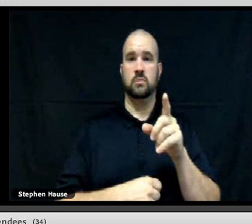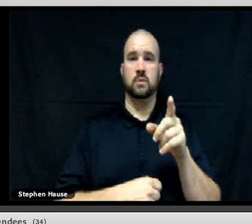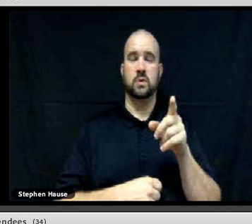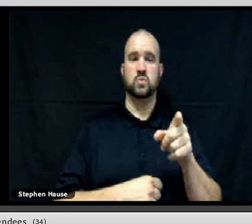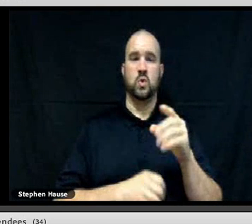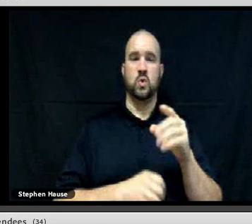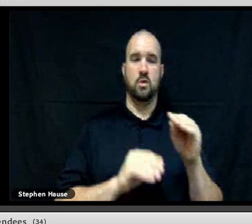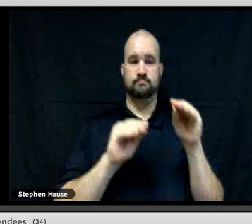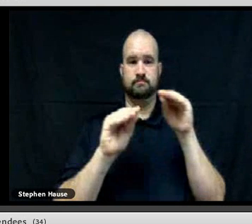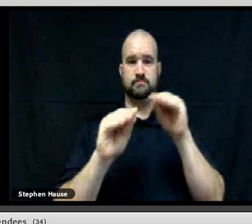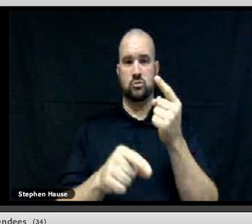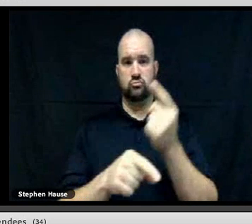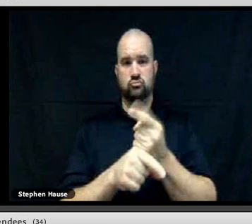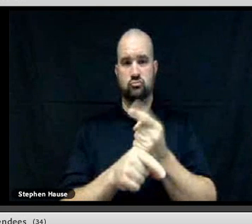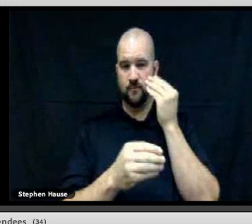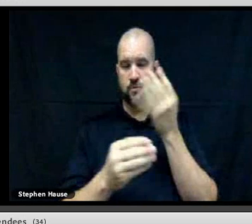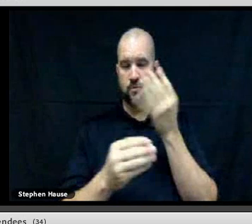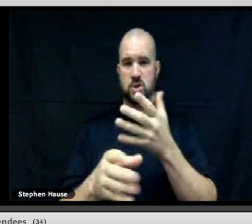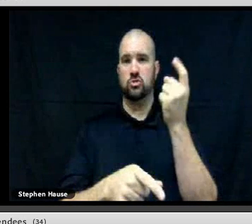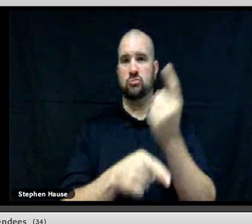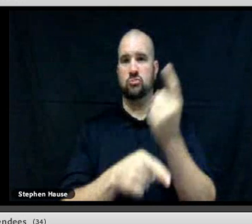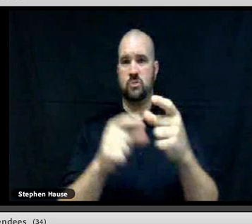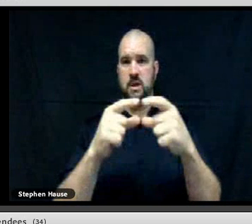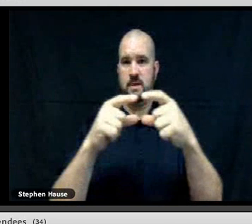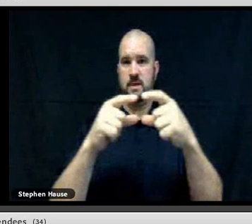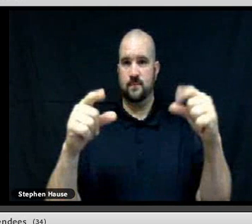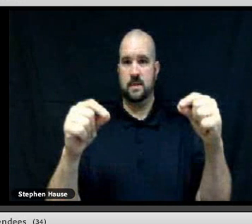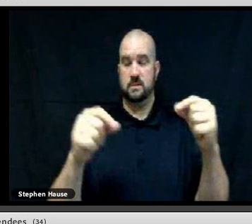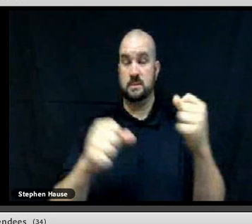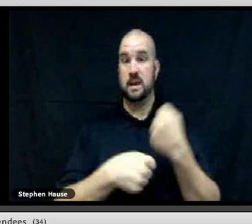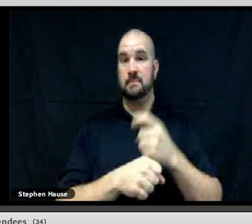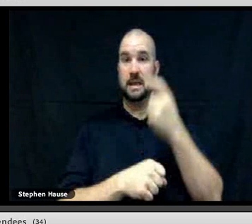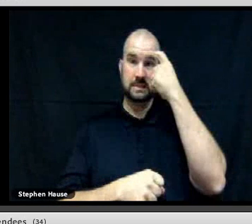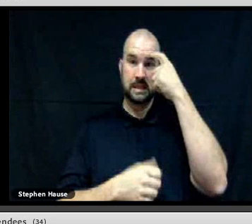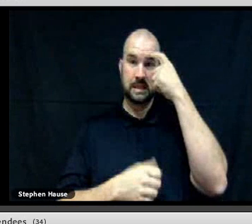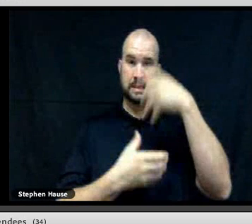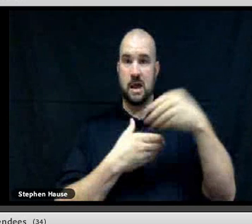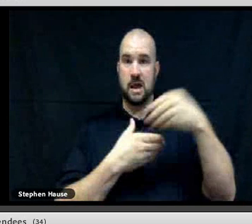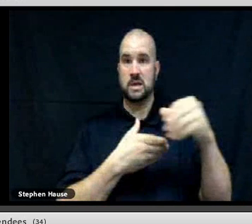and that it makes sense outside of your institution, so that when someone is searching for it